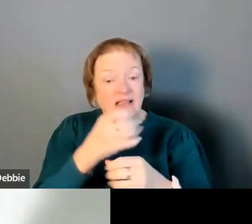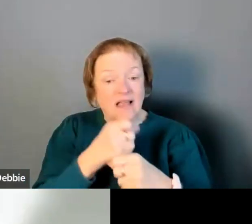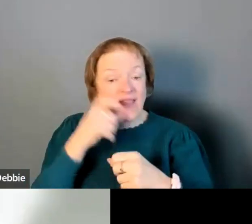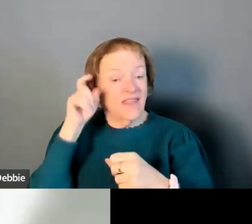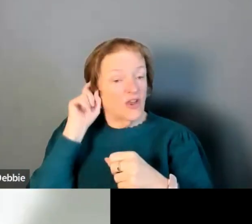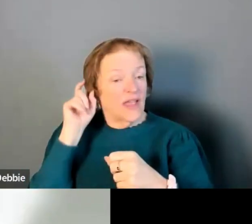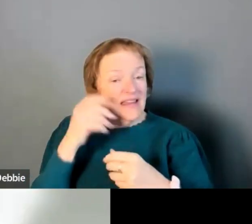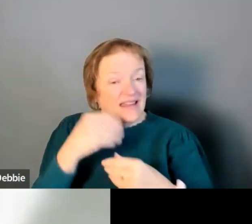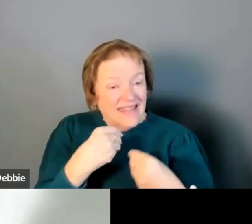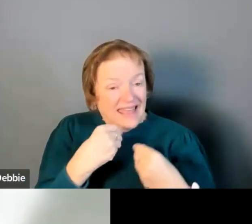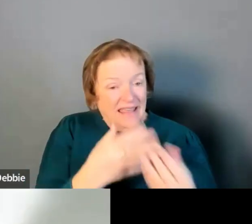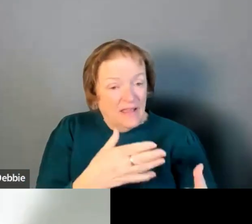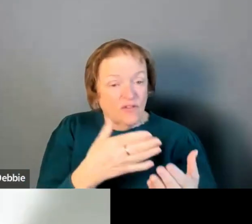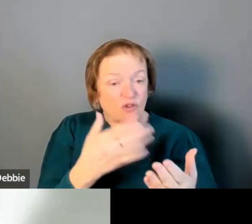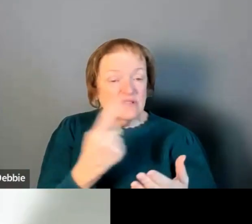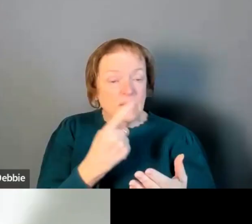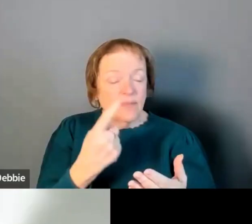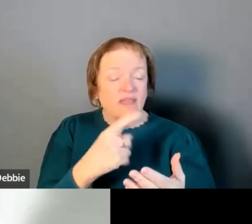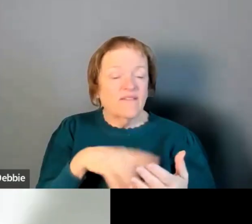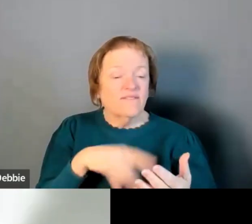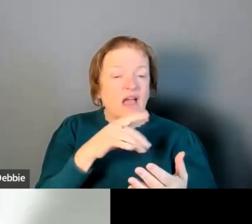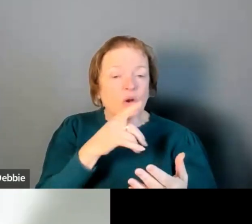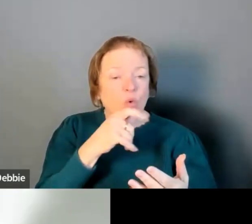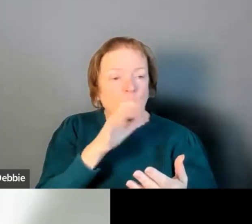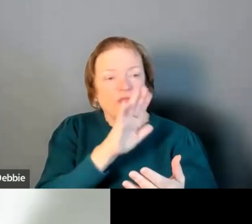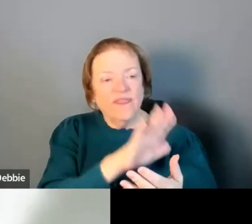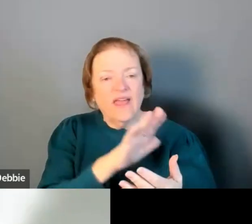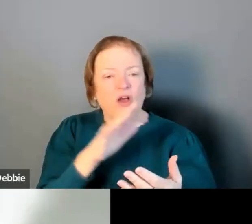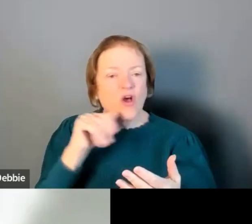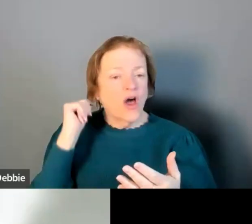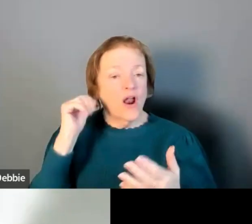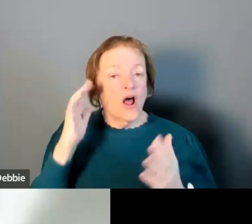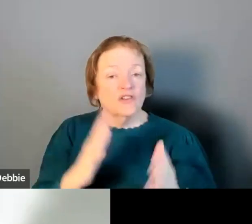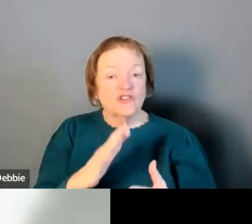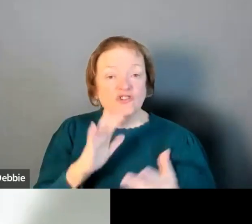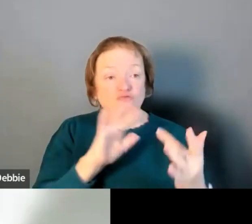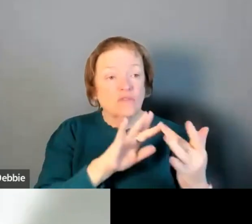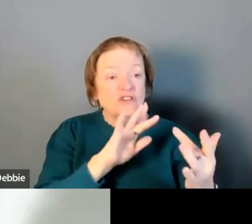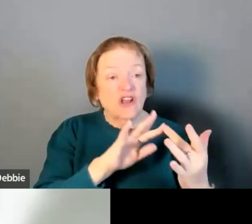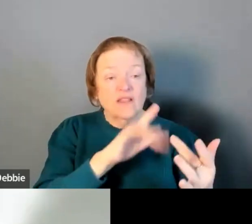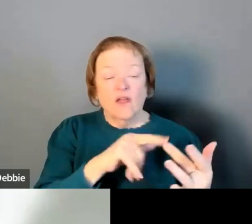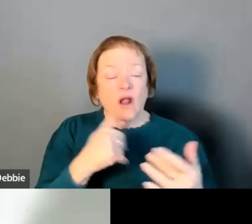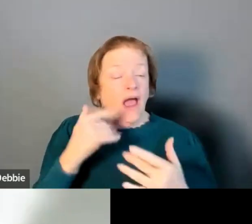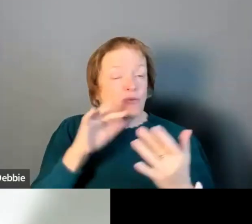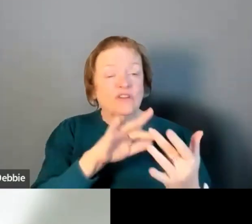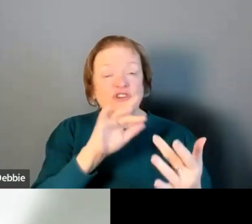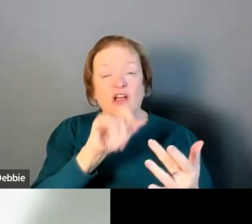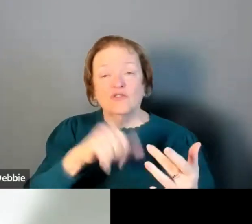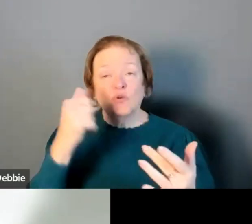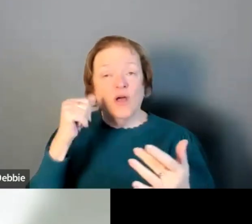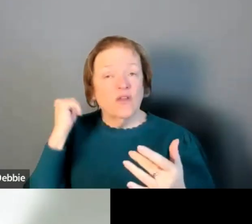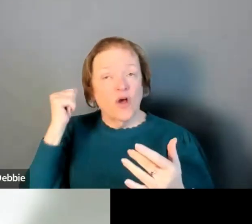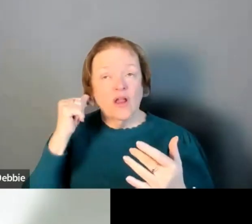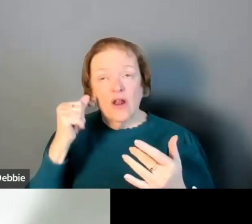Find out who their audiologist was, reach out to them. I reach out to audiologists every day, and I say, hey, so I have this student.